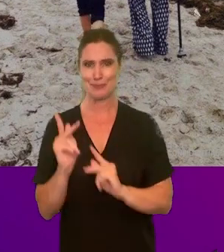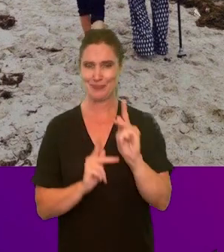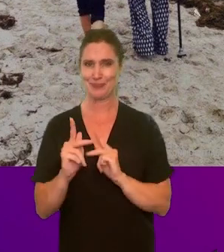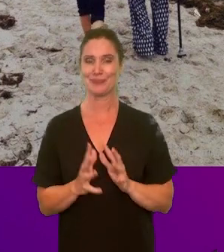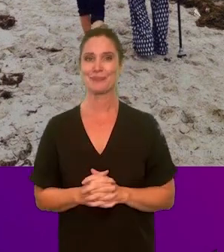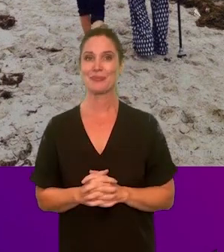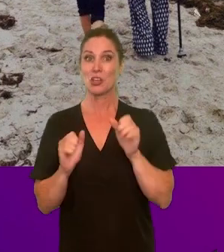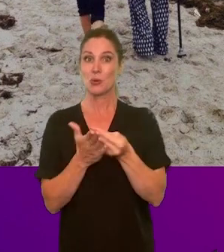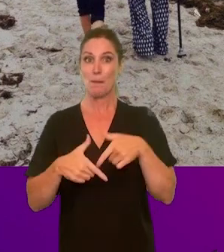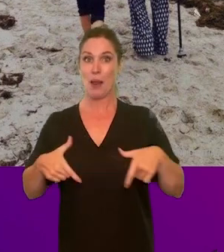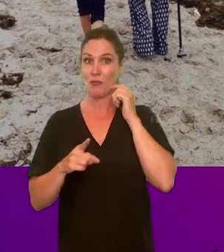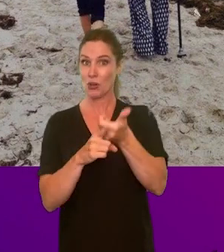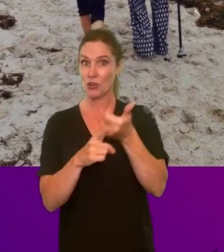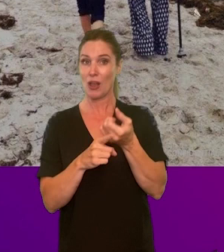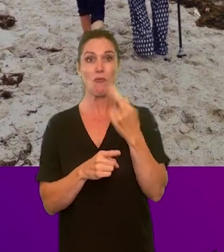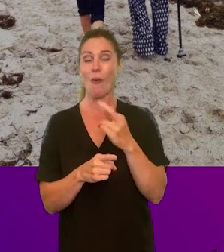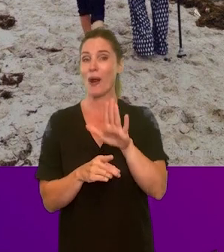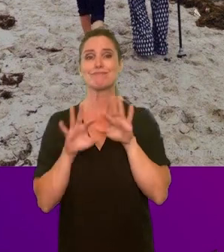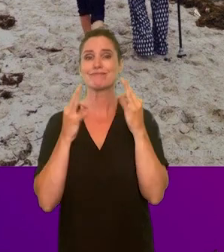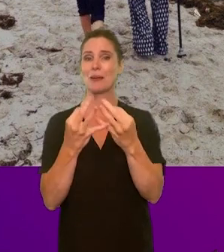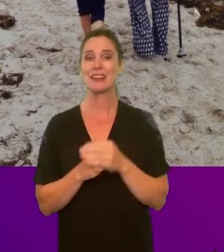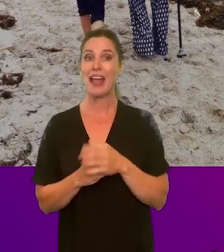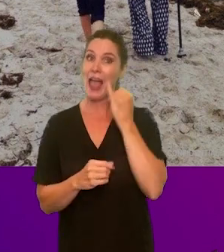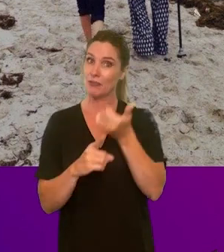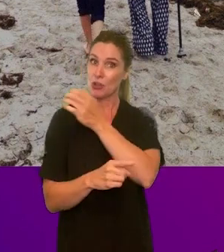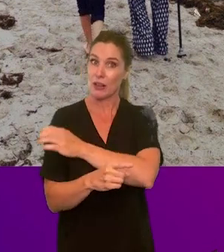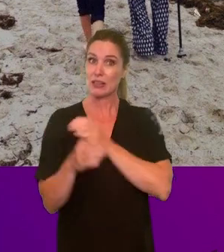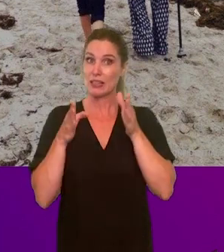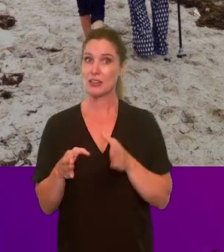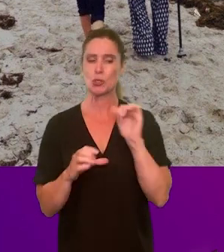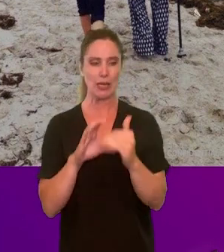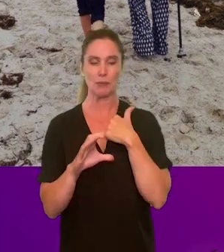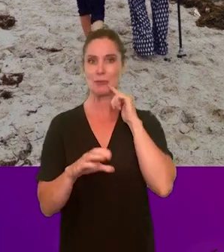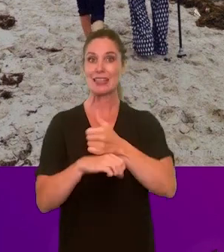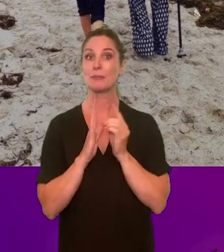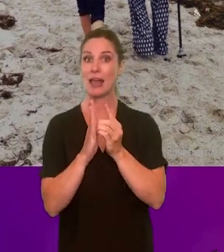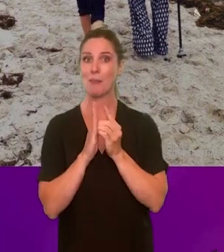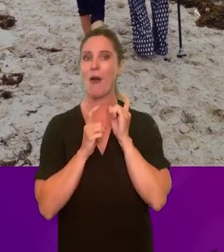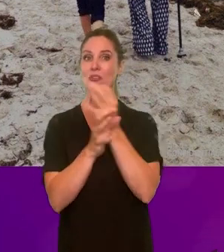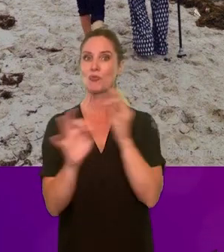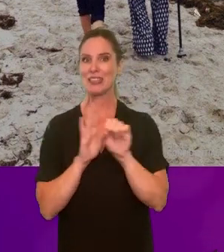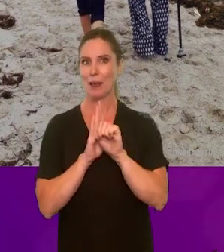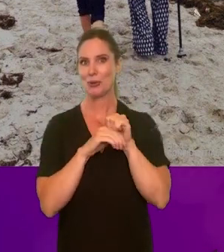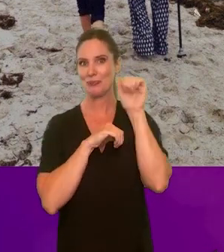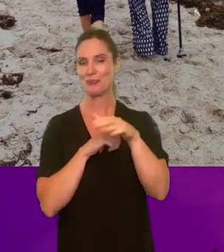and if you're a clinician, you can email me to set up a demo and get free samples, or you can connect with me and we can figure out how else we can partner.